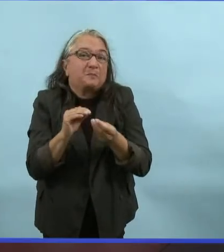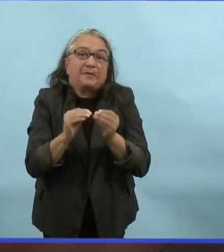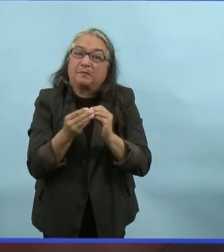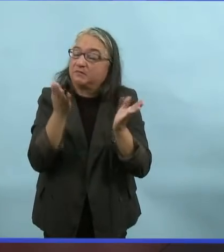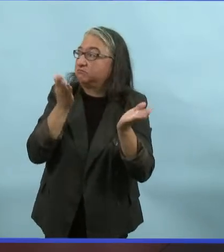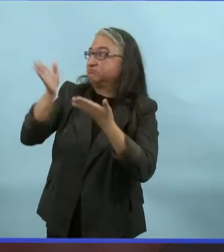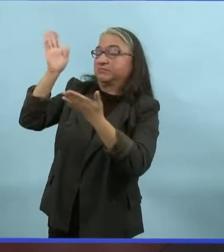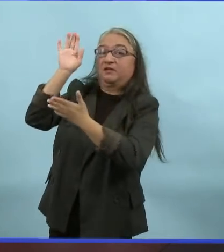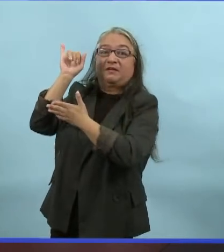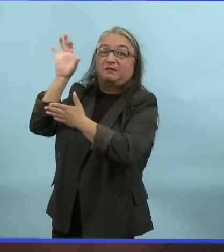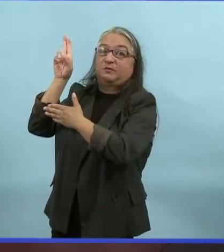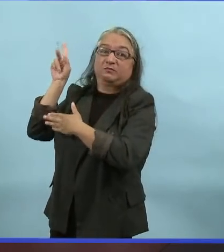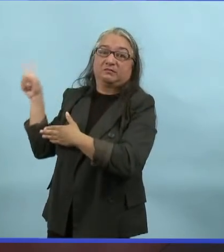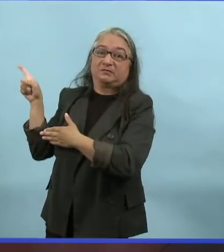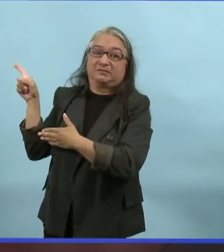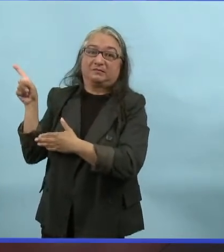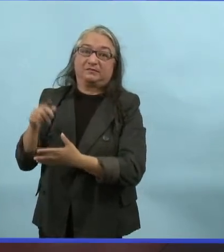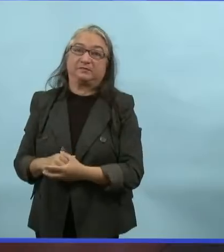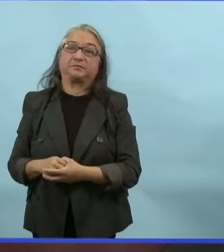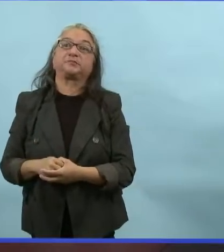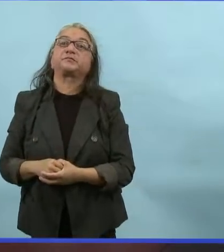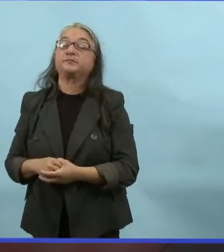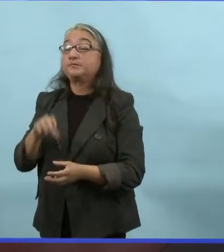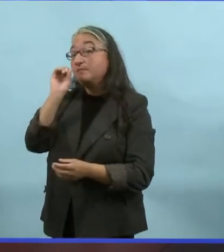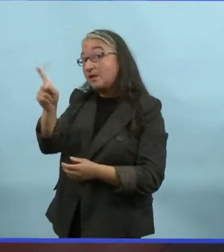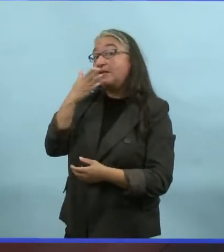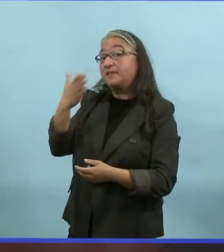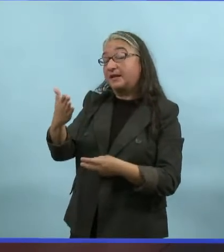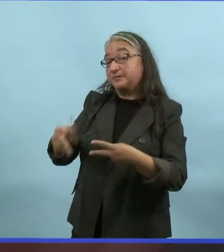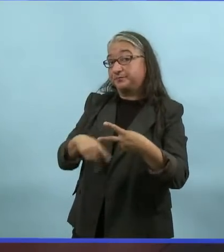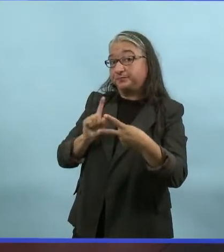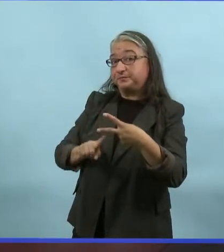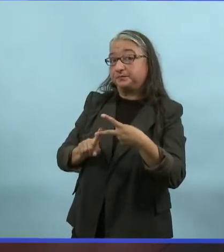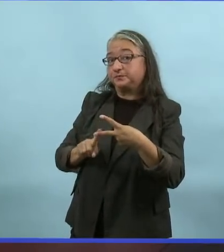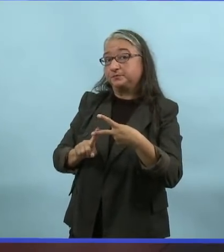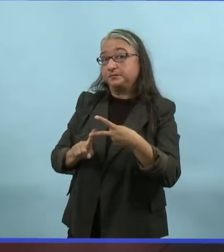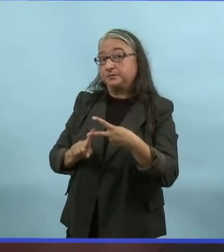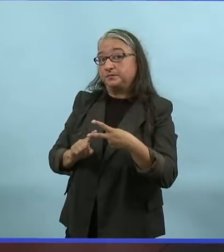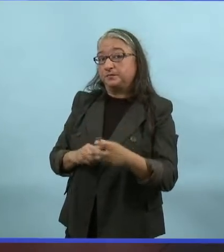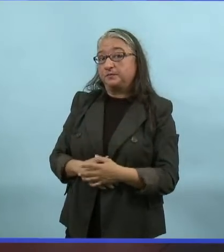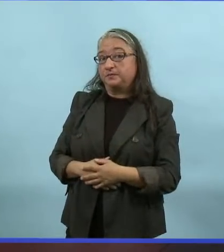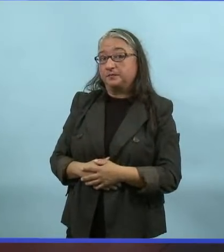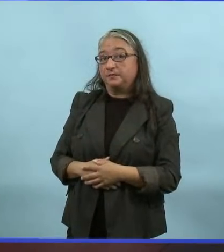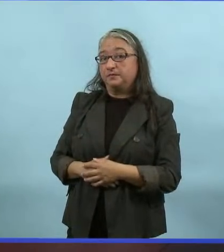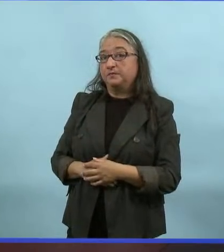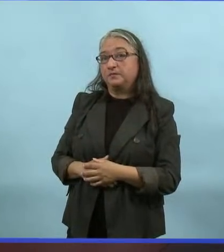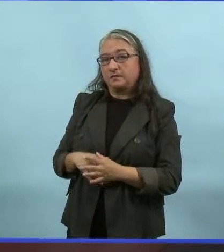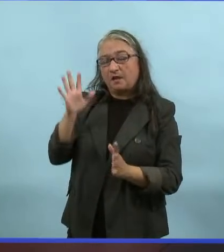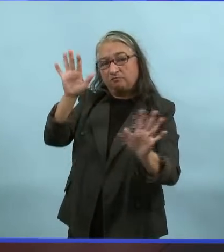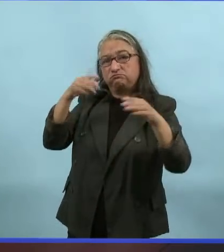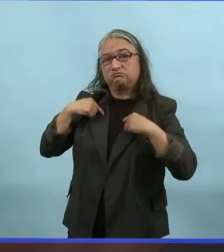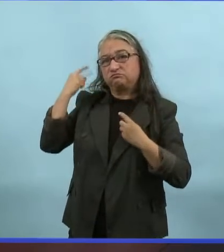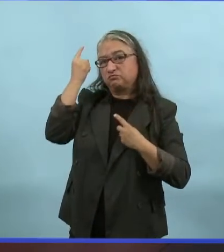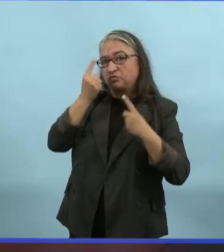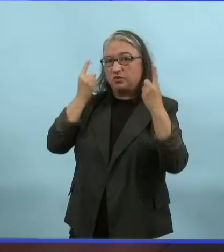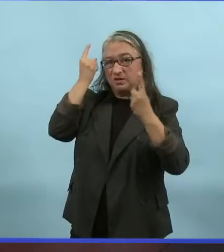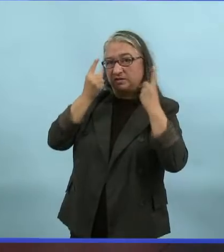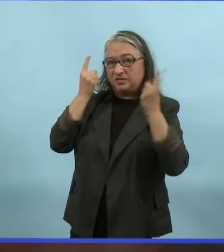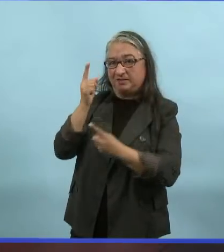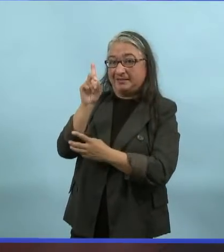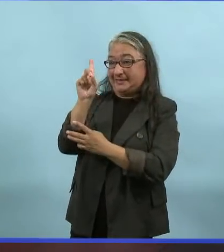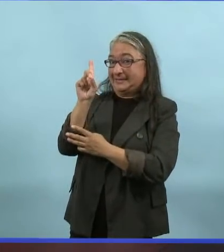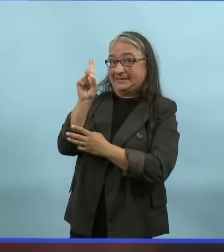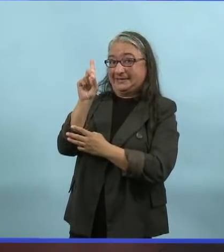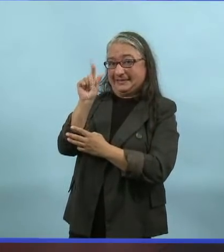okay thank you for that in terms of data people contracting covet even though they're either have